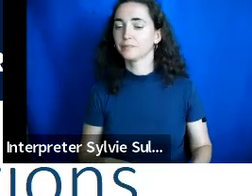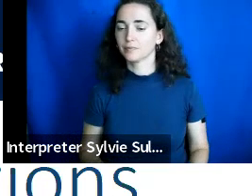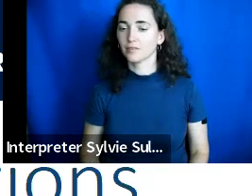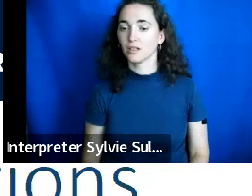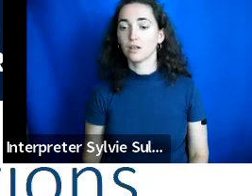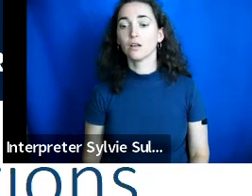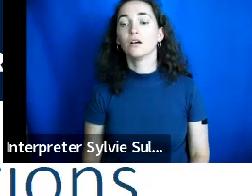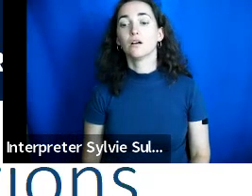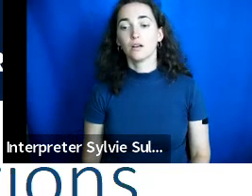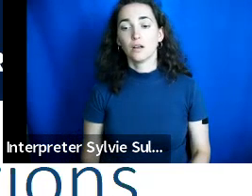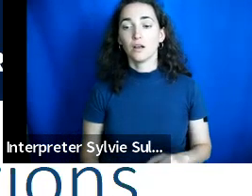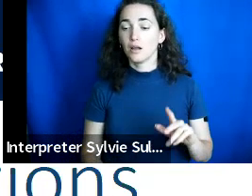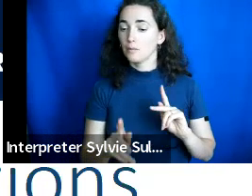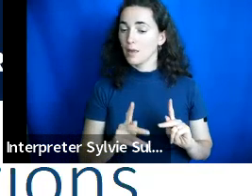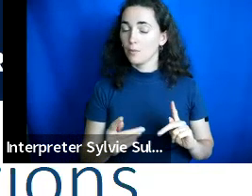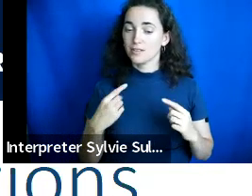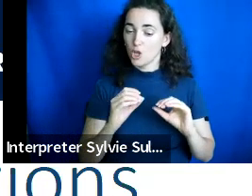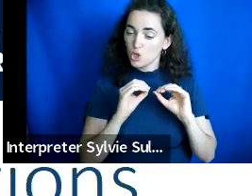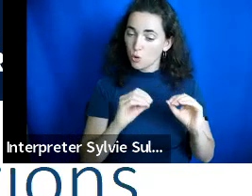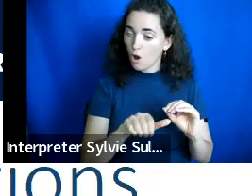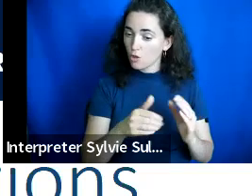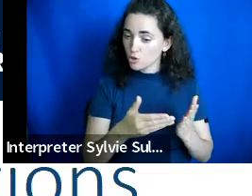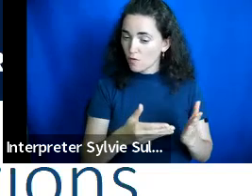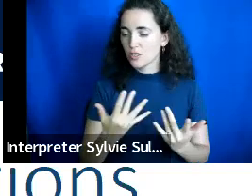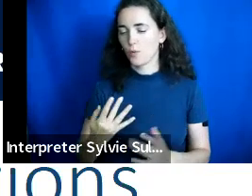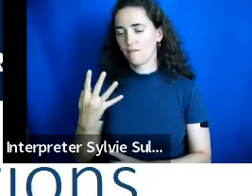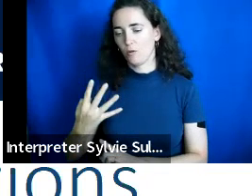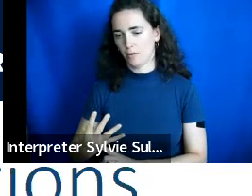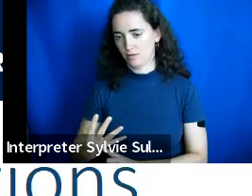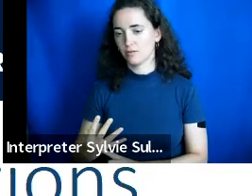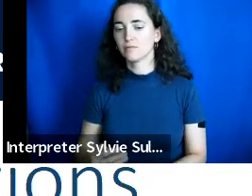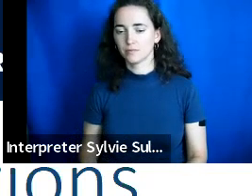So So 4 months wait for people who have no other service.